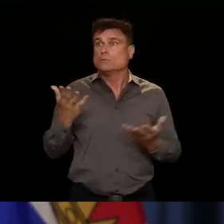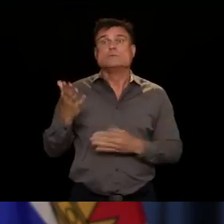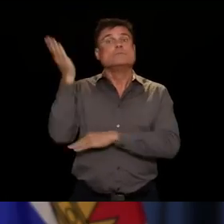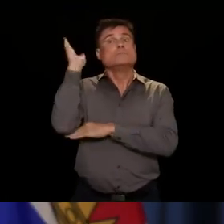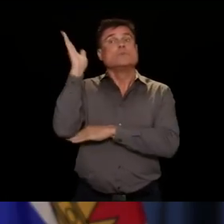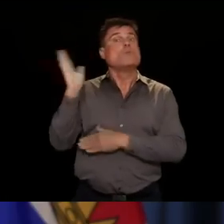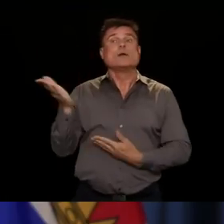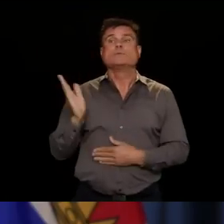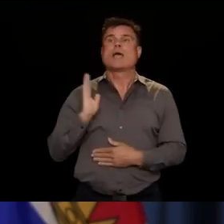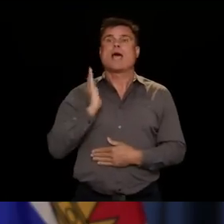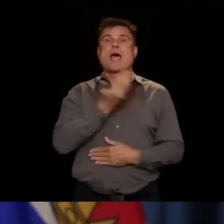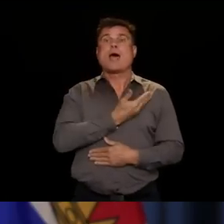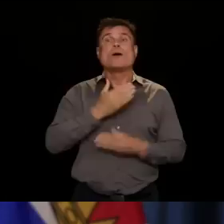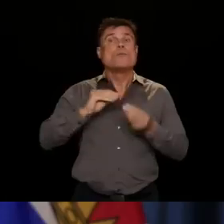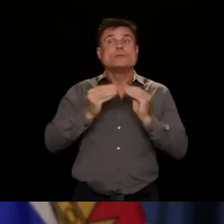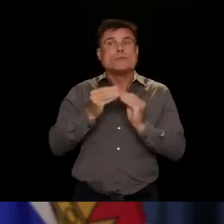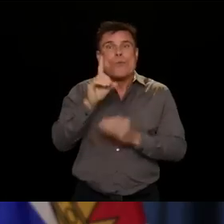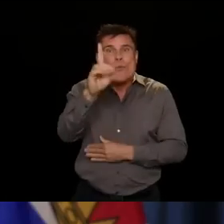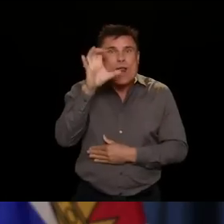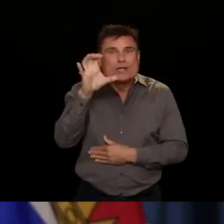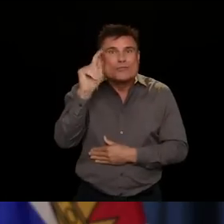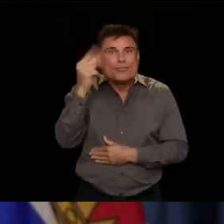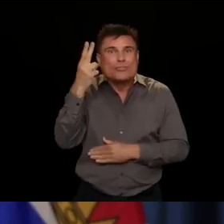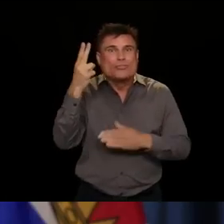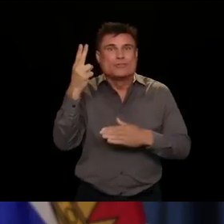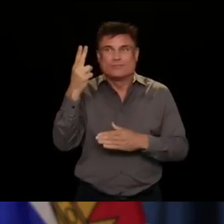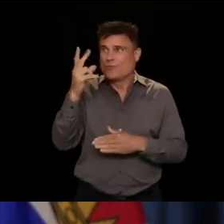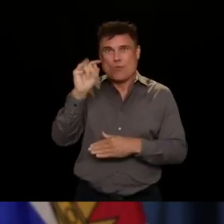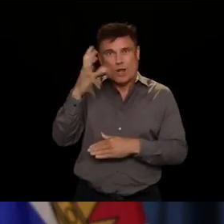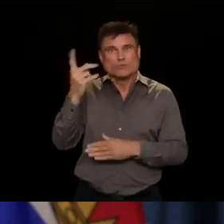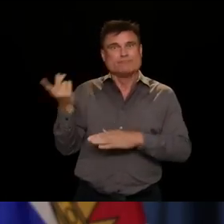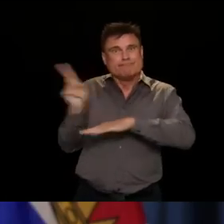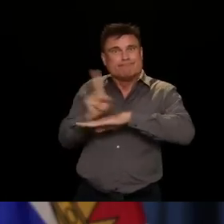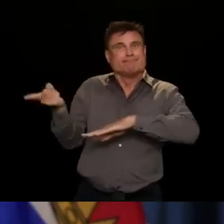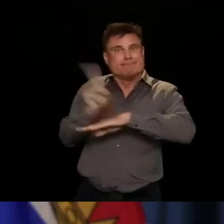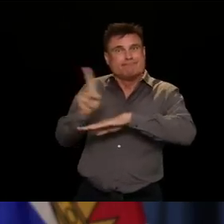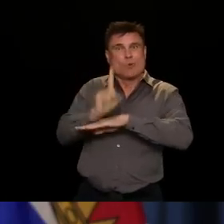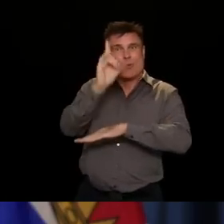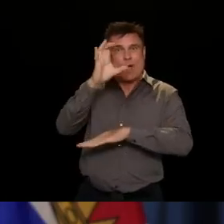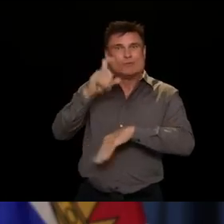I want to acknowledge the Indigenous